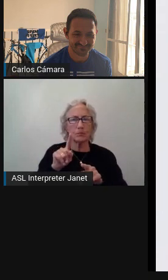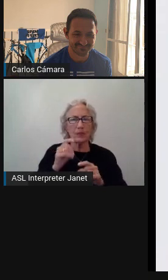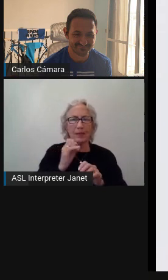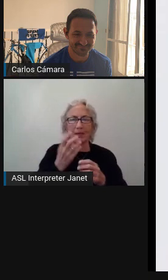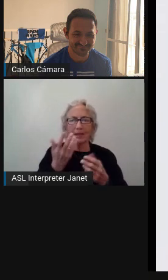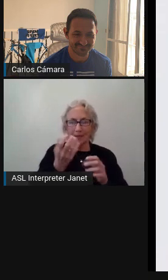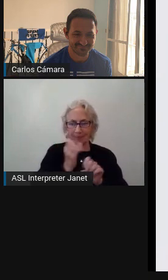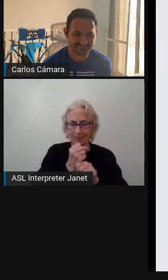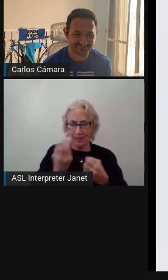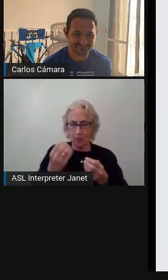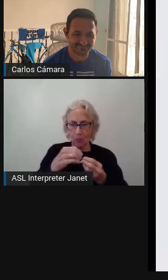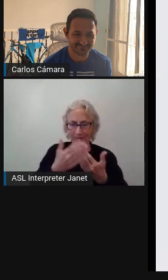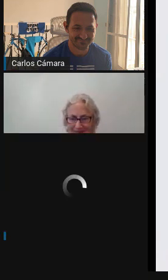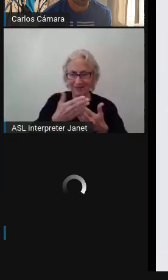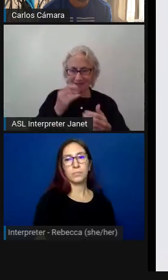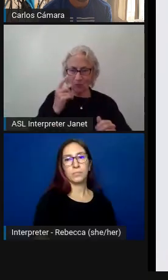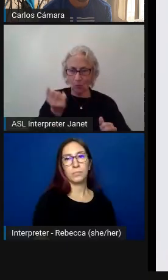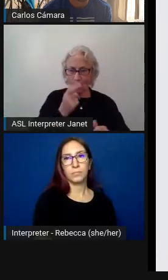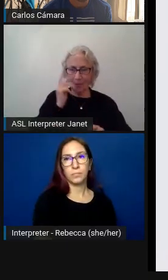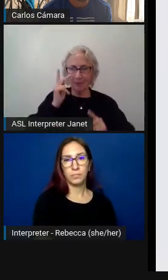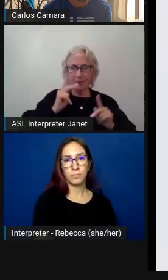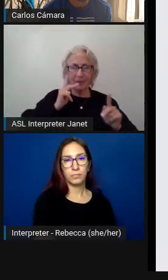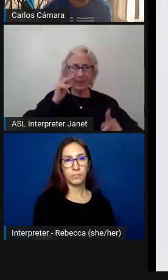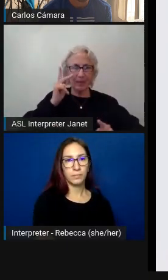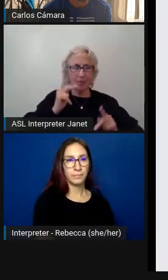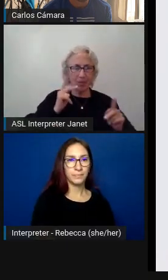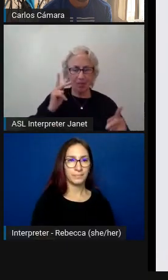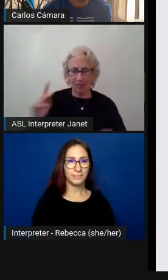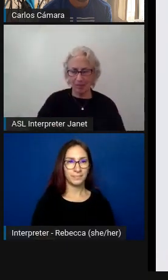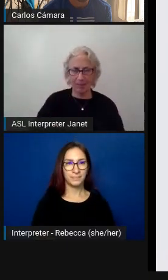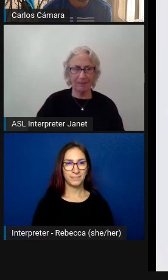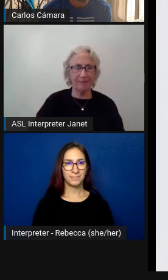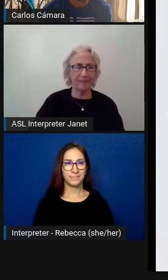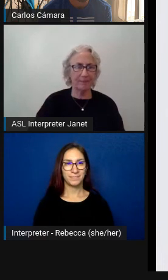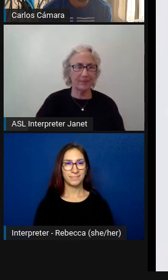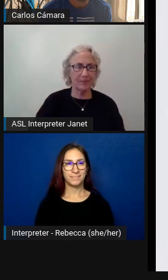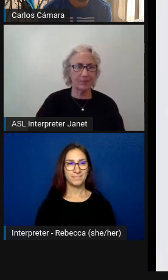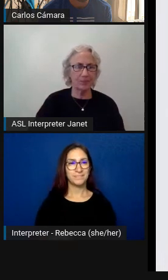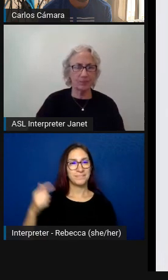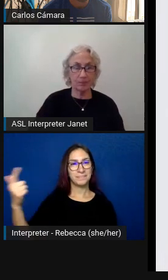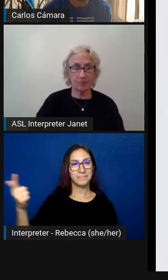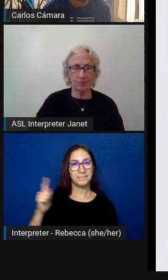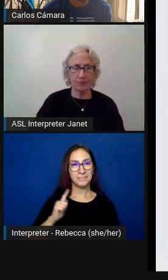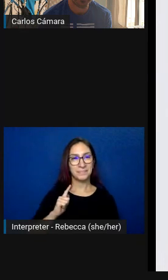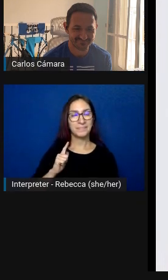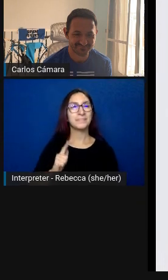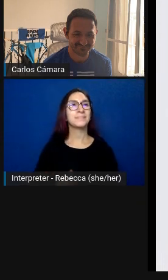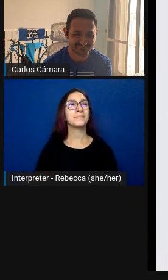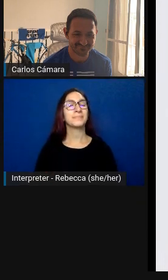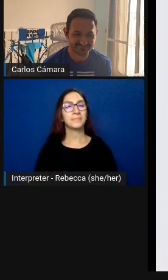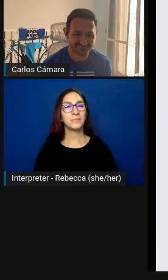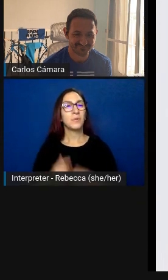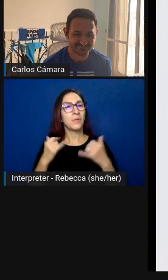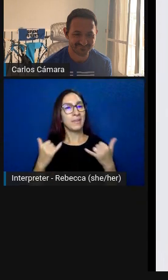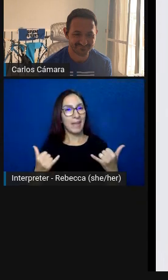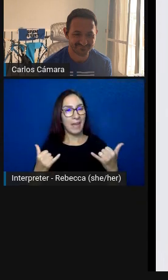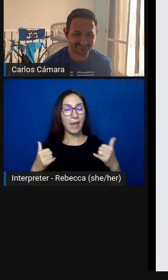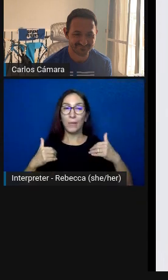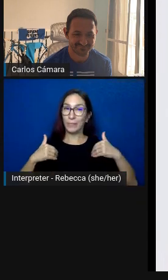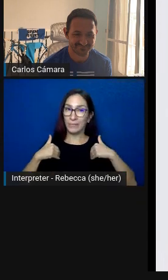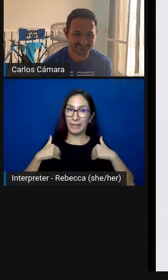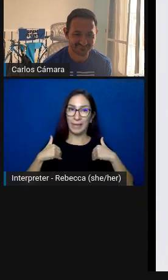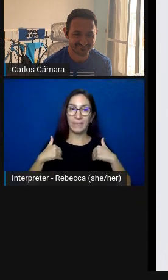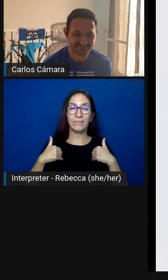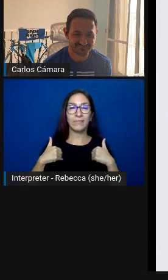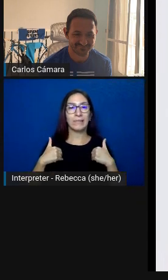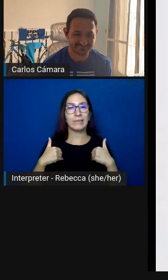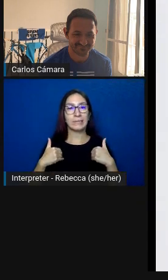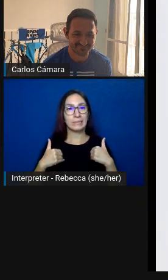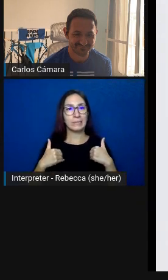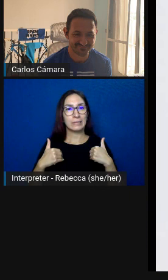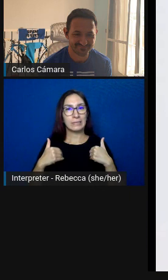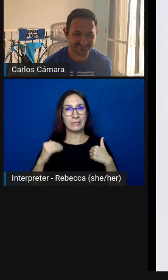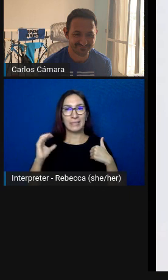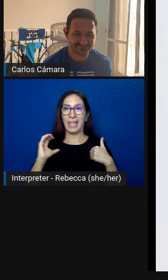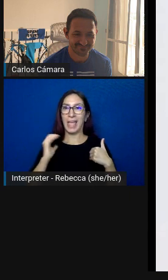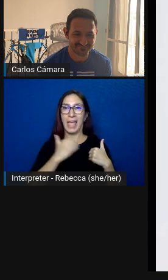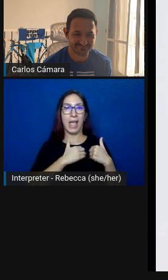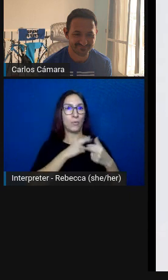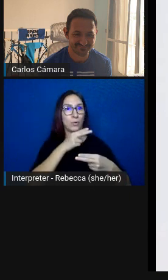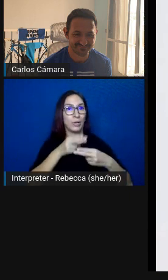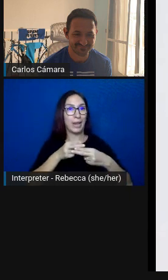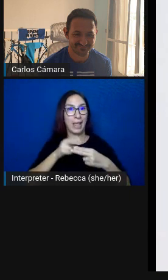for everyone, because as we have in our name, Joomla is all together.